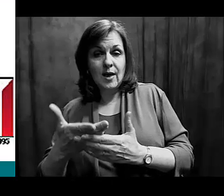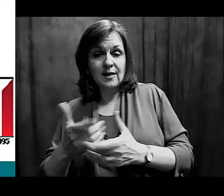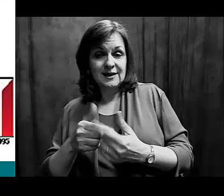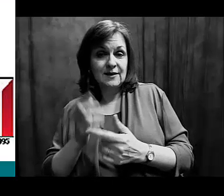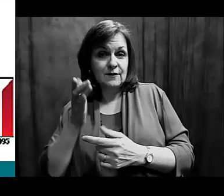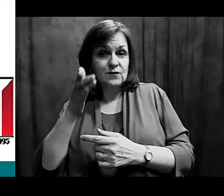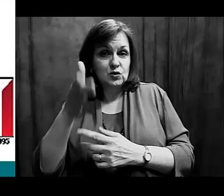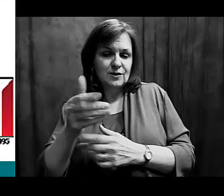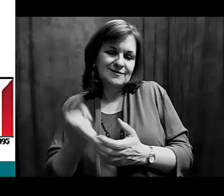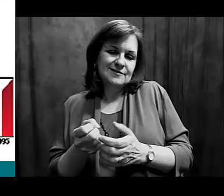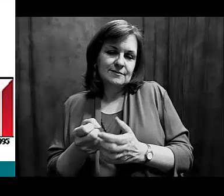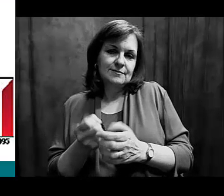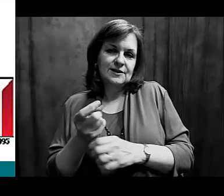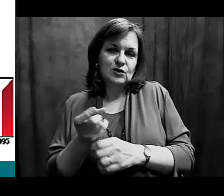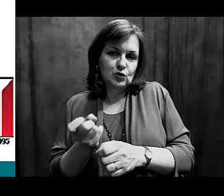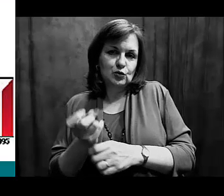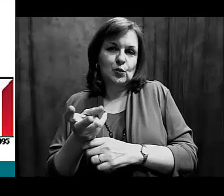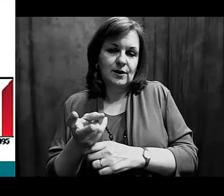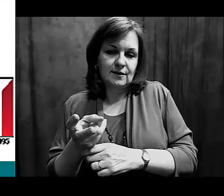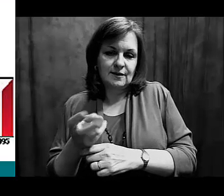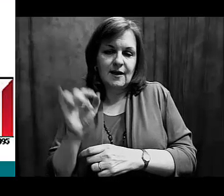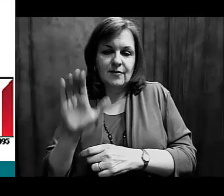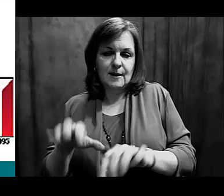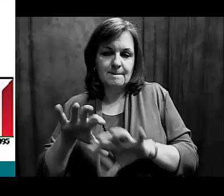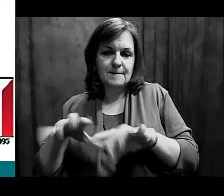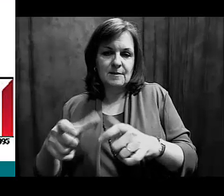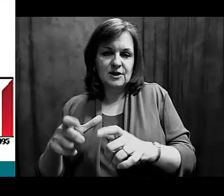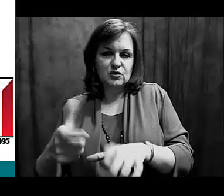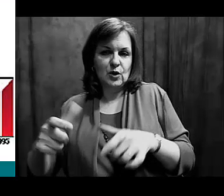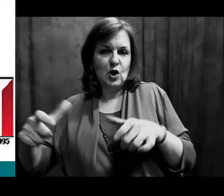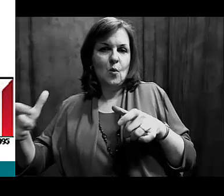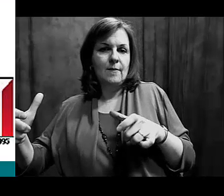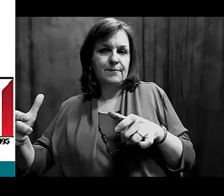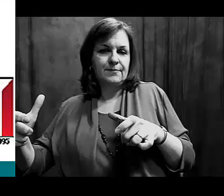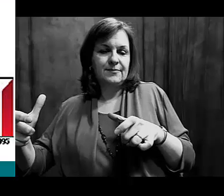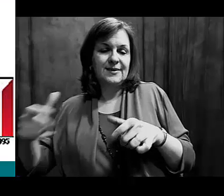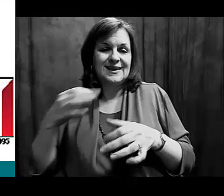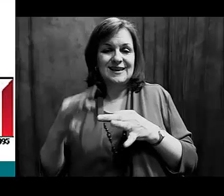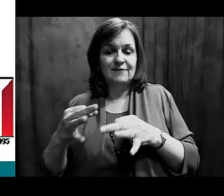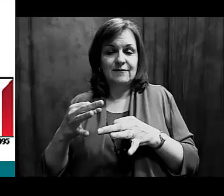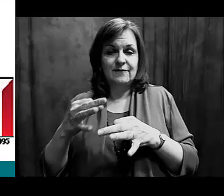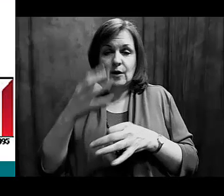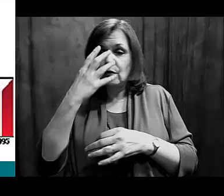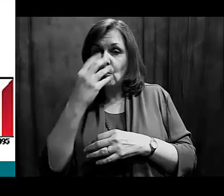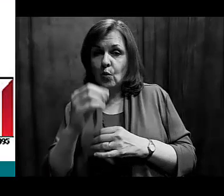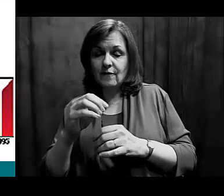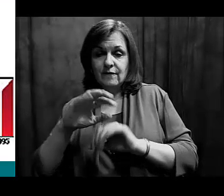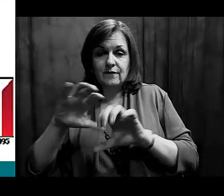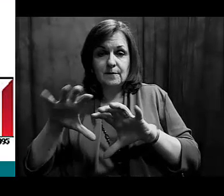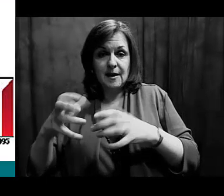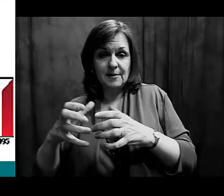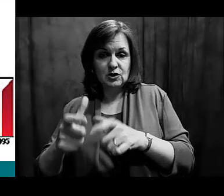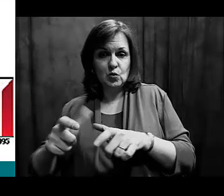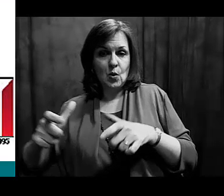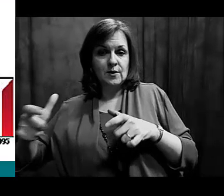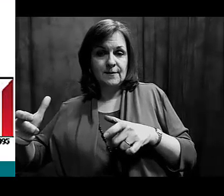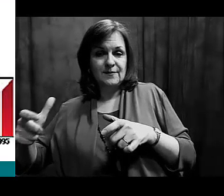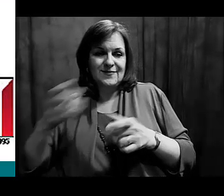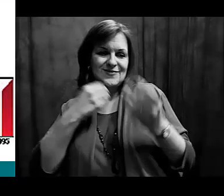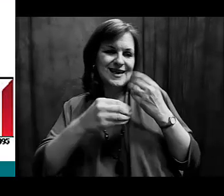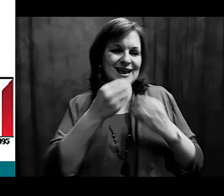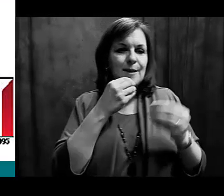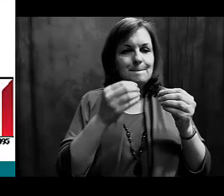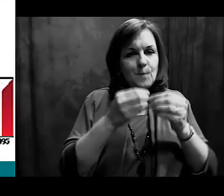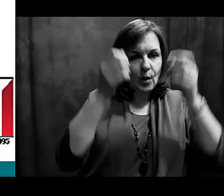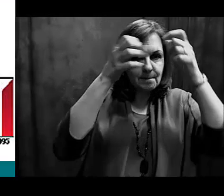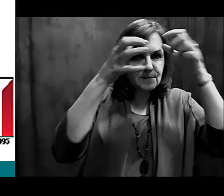the following couple of years the populations will go up -- well if the wolf population goes up they feed on more moose the moose